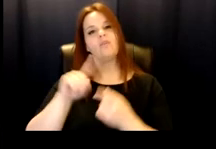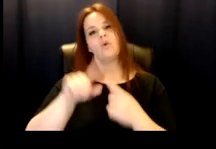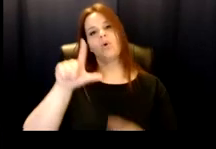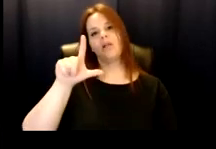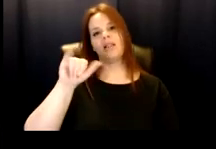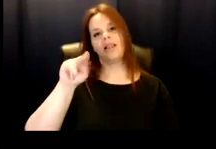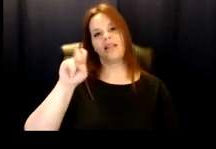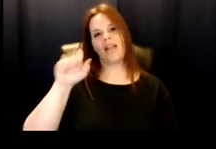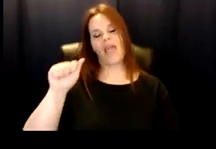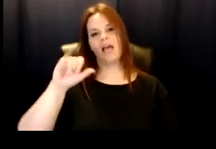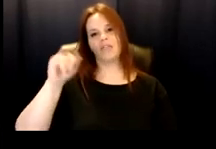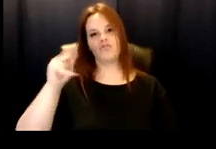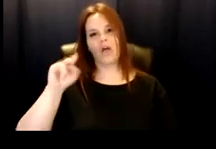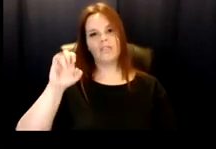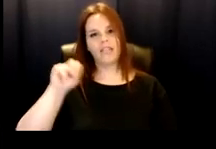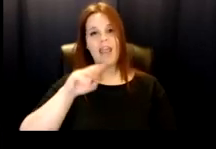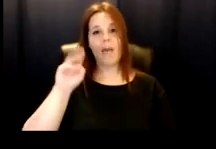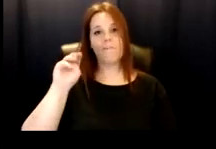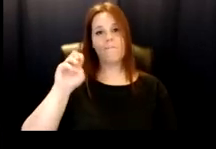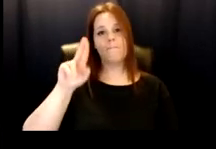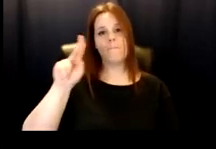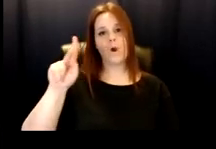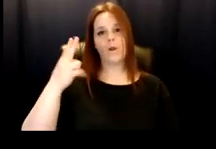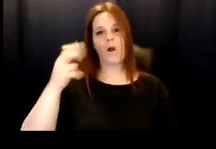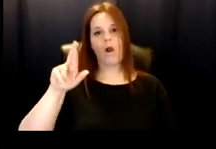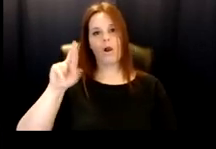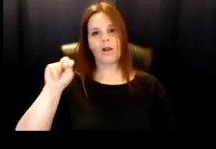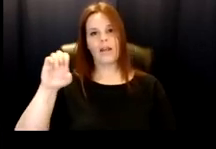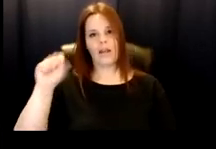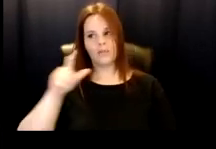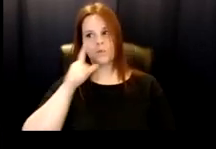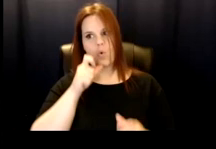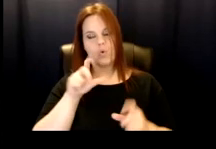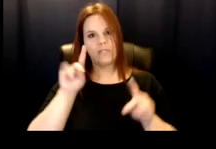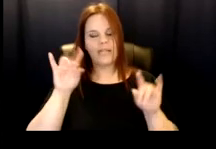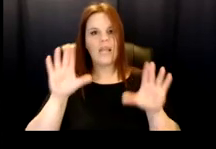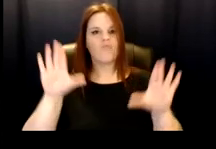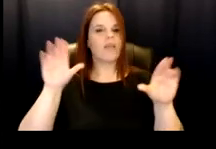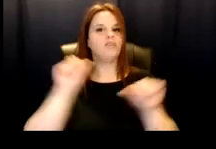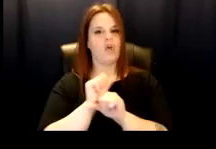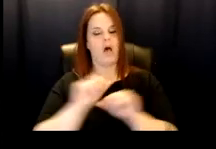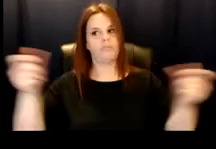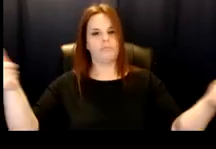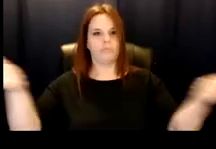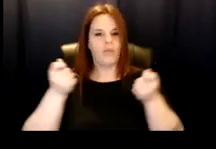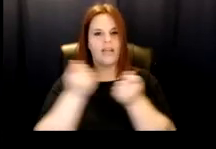who have done a great job pulling today's content together. The ADA Network has done